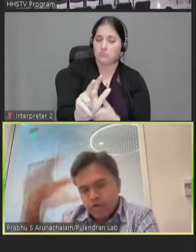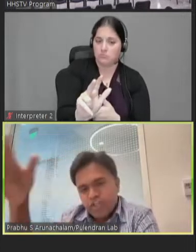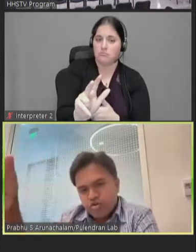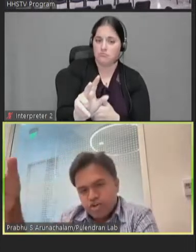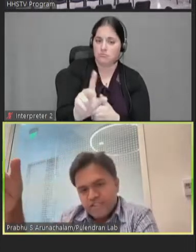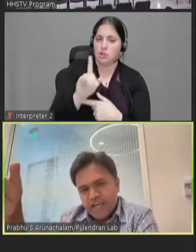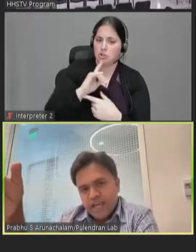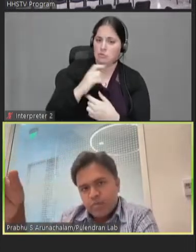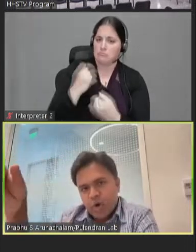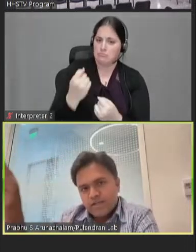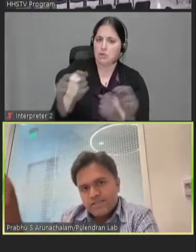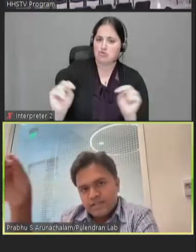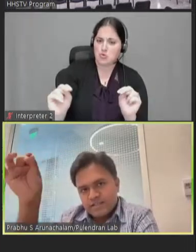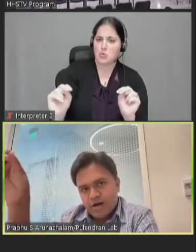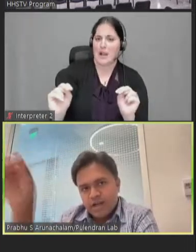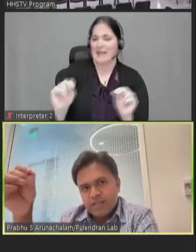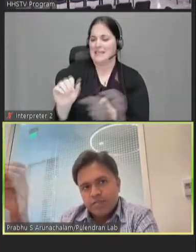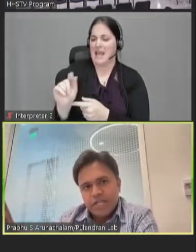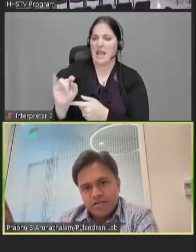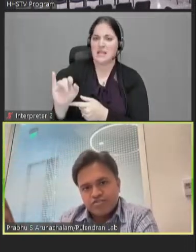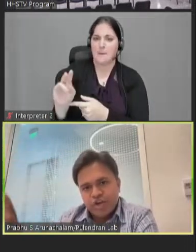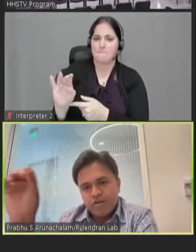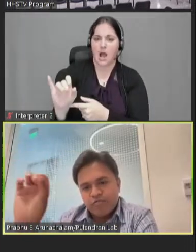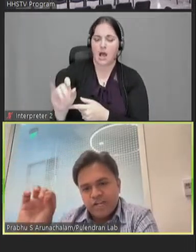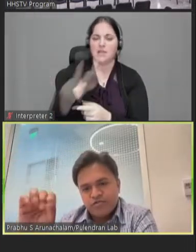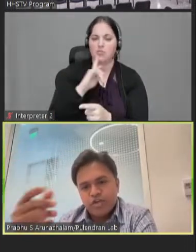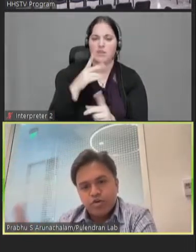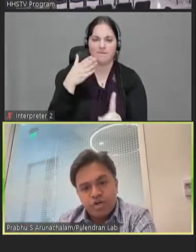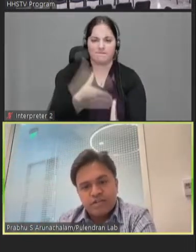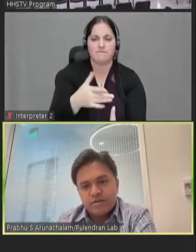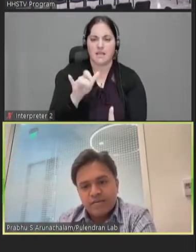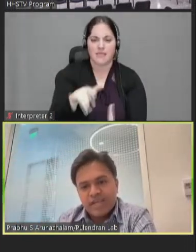good neutralizing antibodies that target the beta strain. Whereas when you look at something like